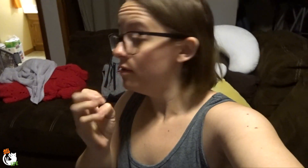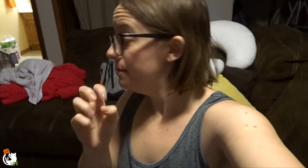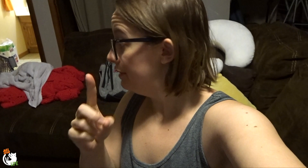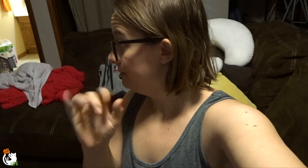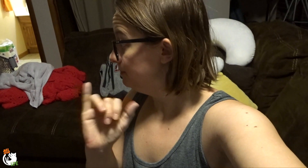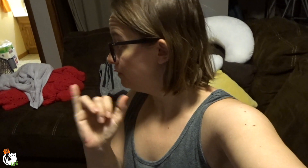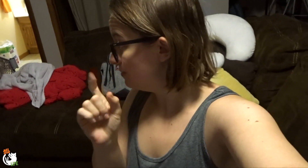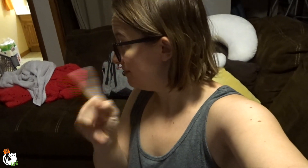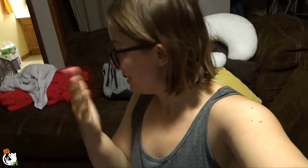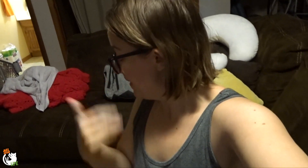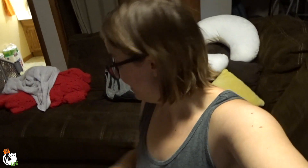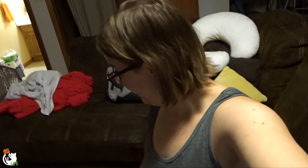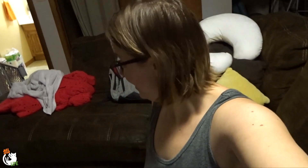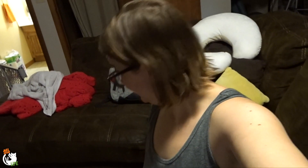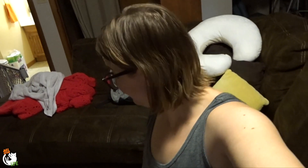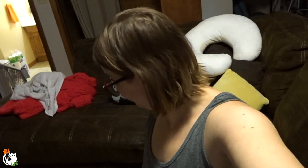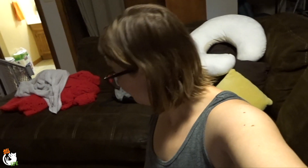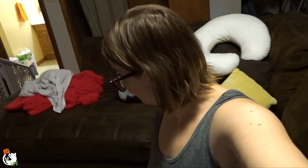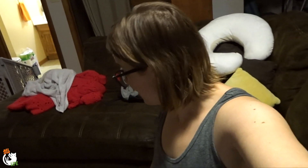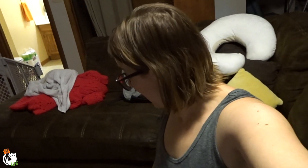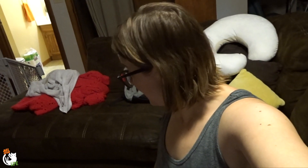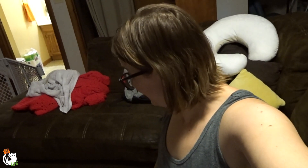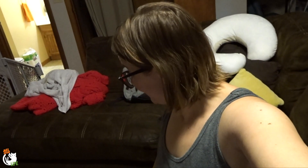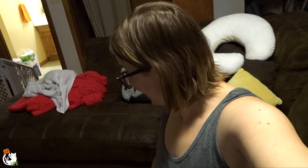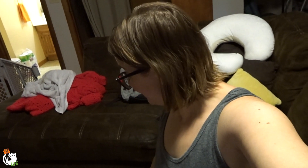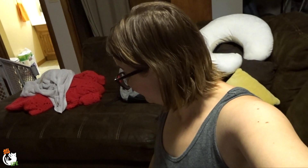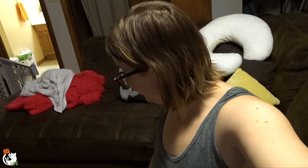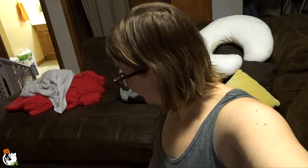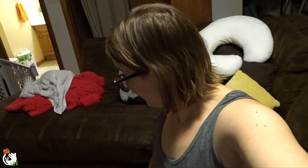Well, he's in a really good mood, cause you slept well! Yeah!